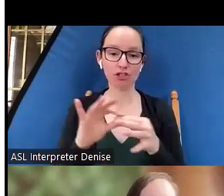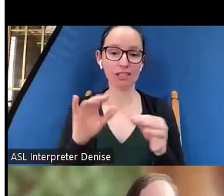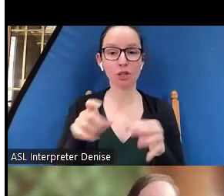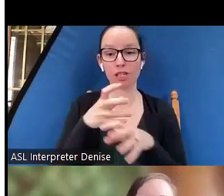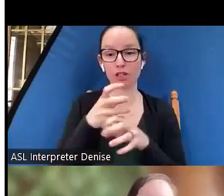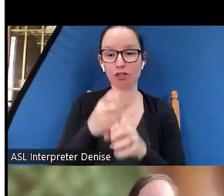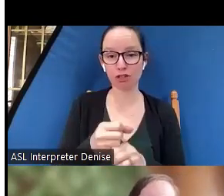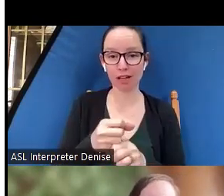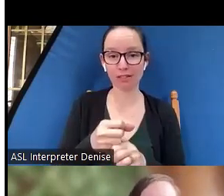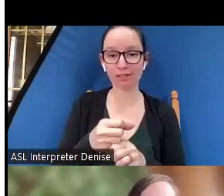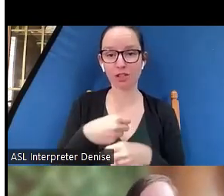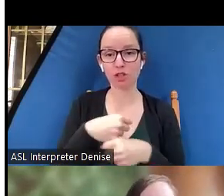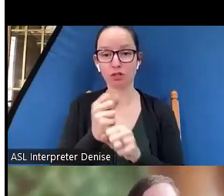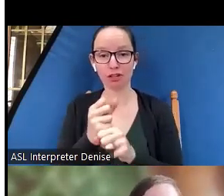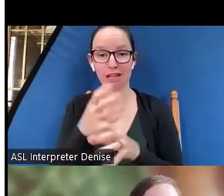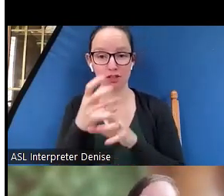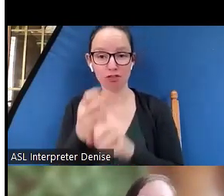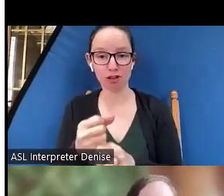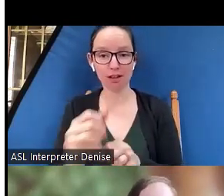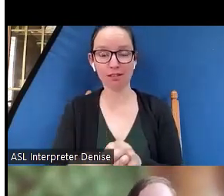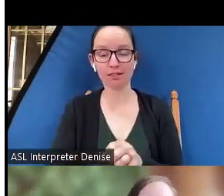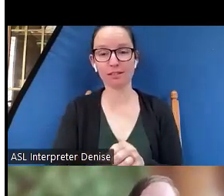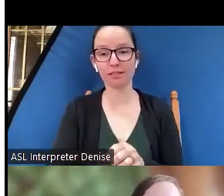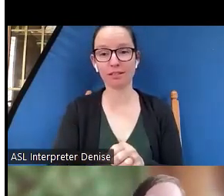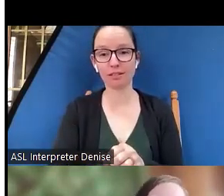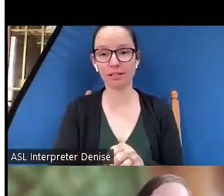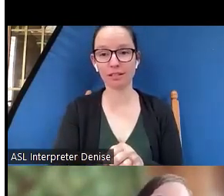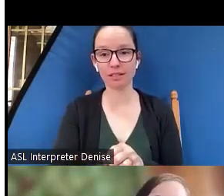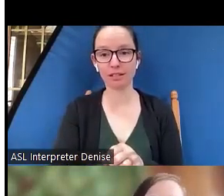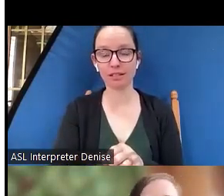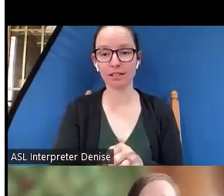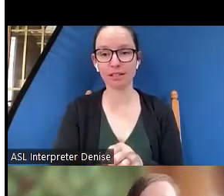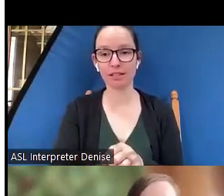So thinking about ways to provide consistency even in